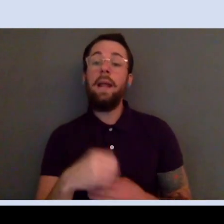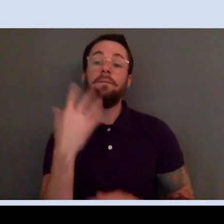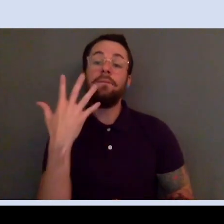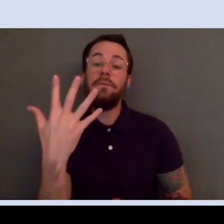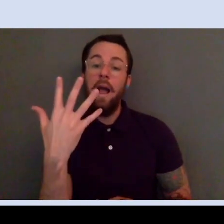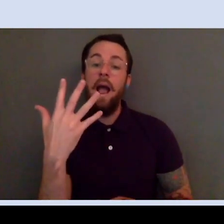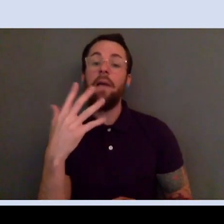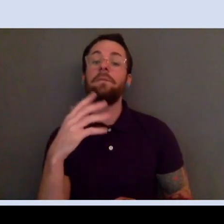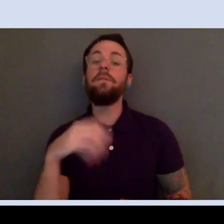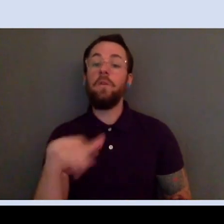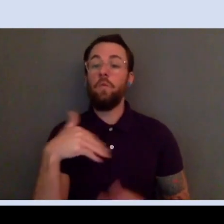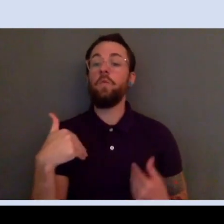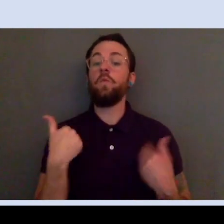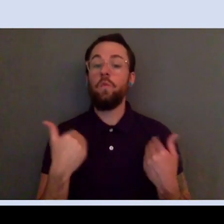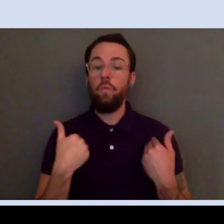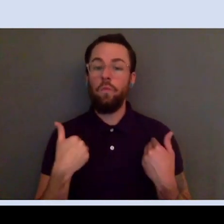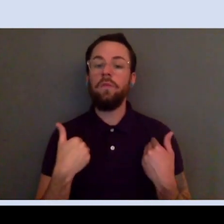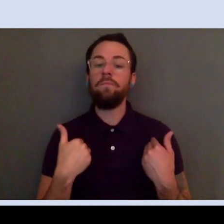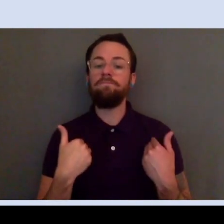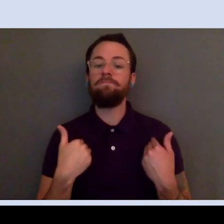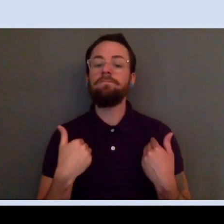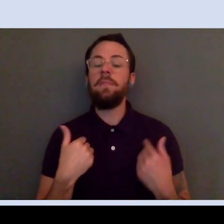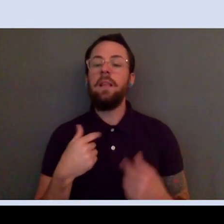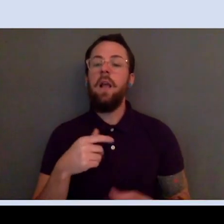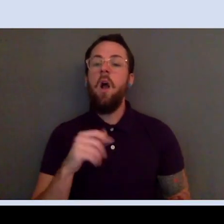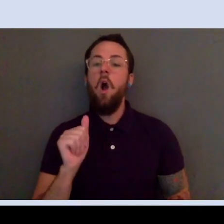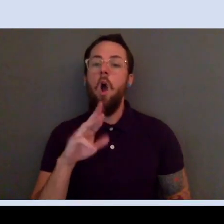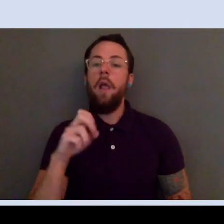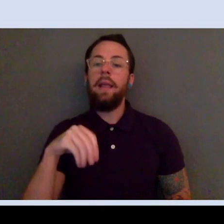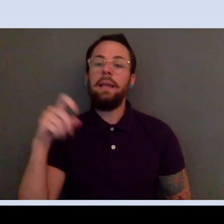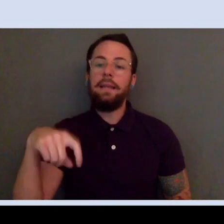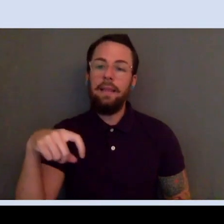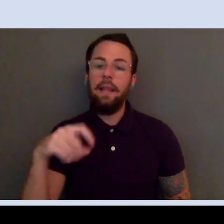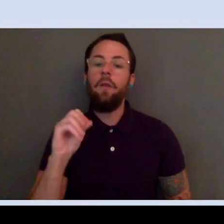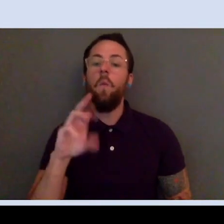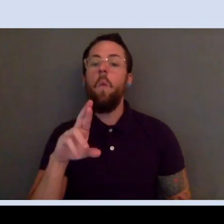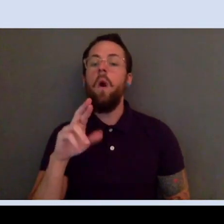black and 22 percent are Hispanic.